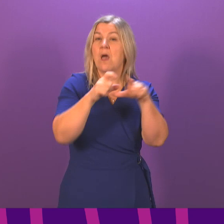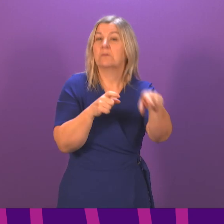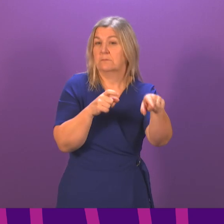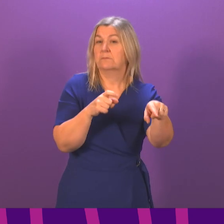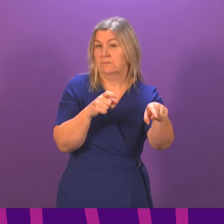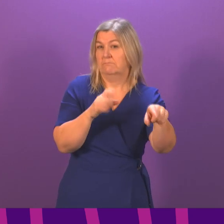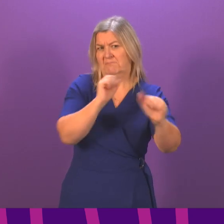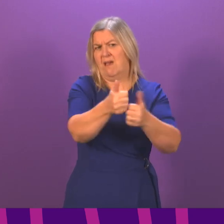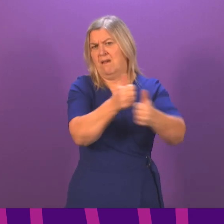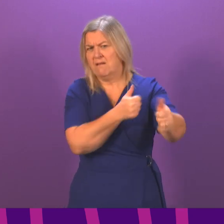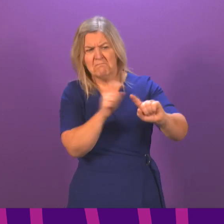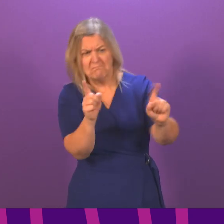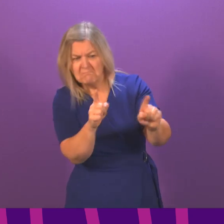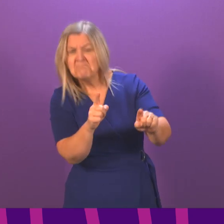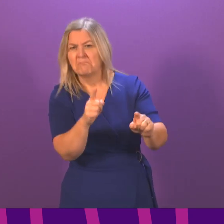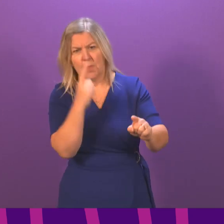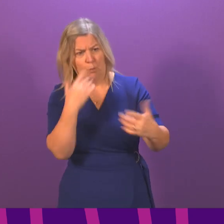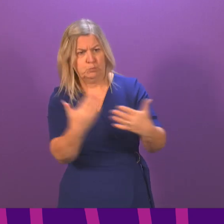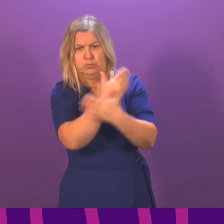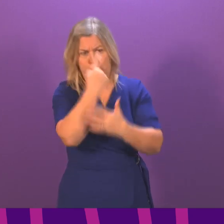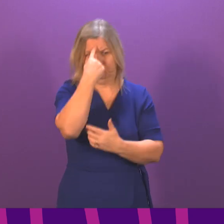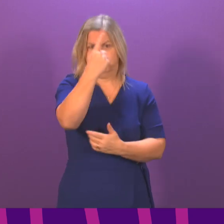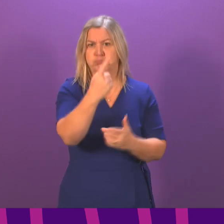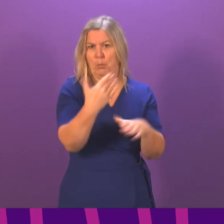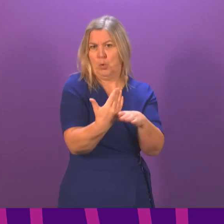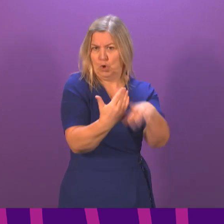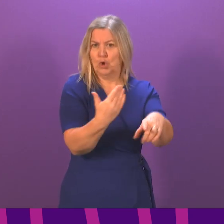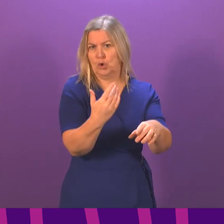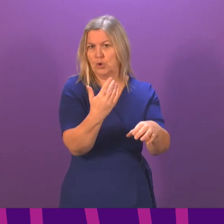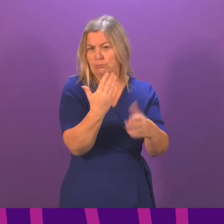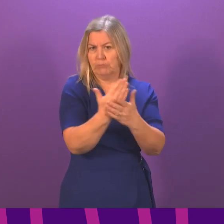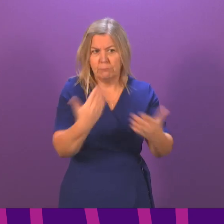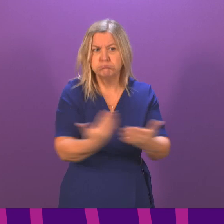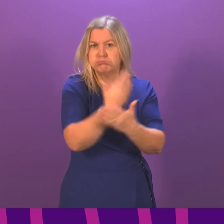is key to upscaling the pioneering work that it is doing in quantum innovation, alongside